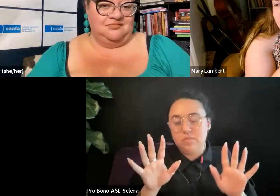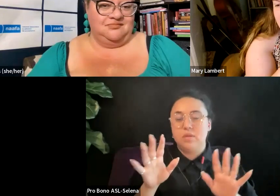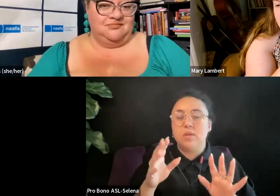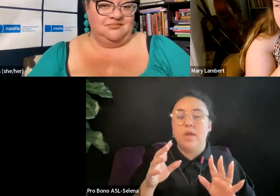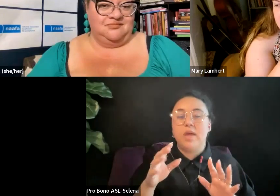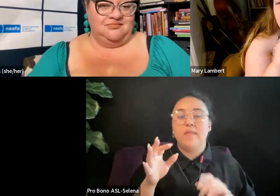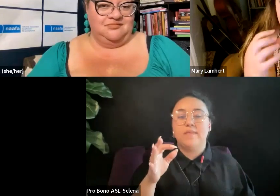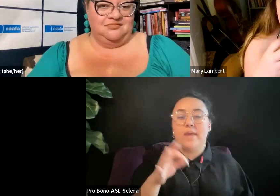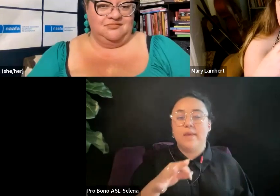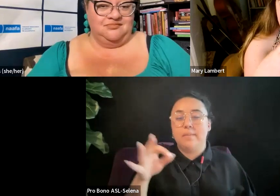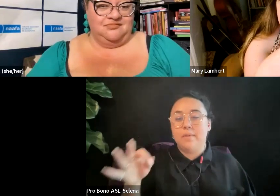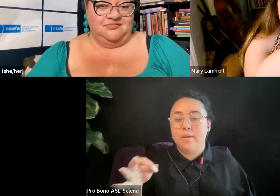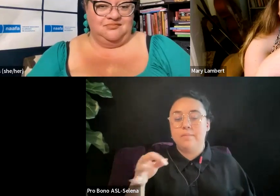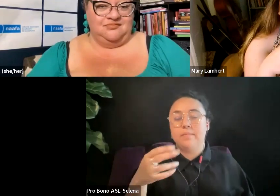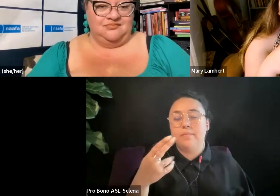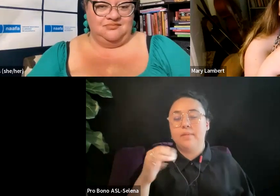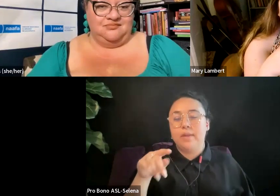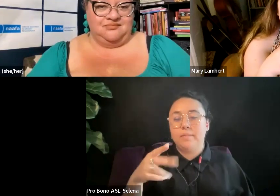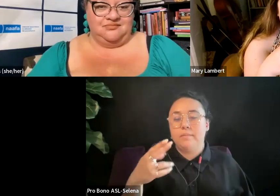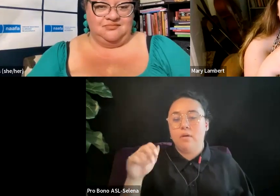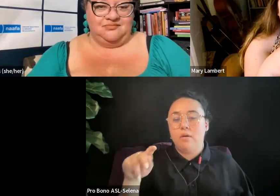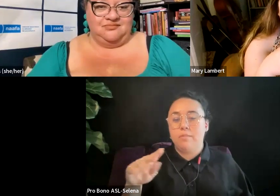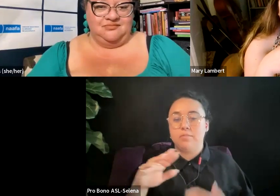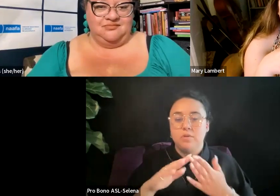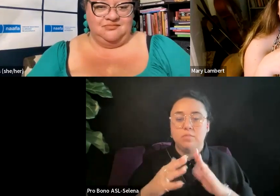and the spoken word community, I felt like we're we're somewhat intertwined.